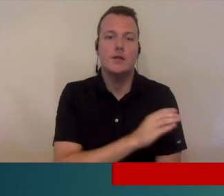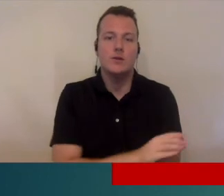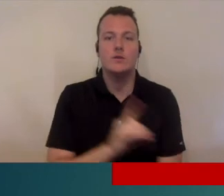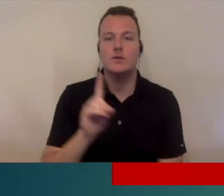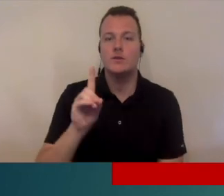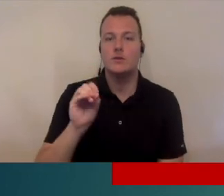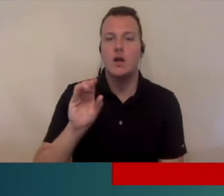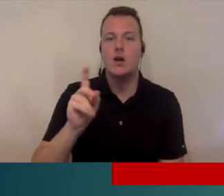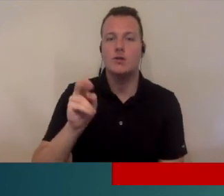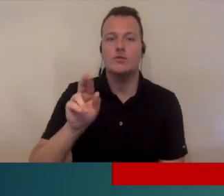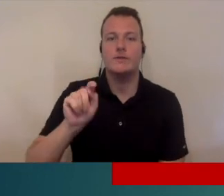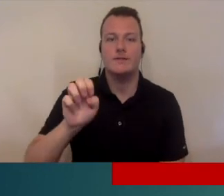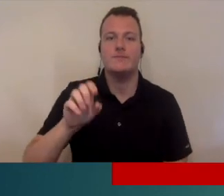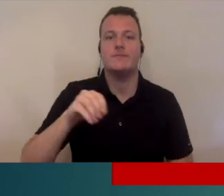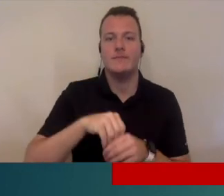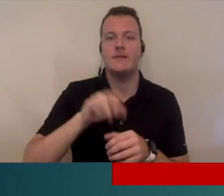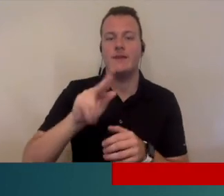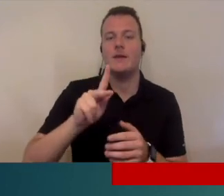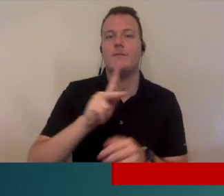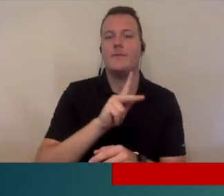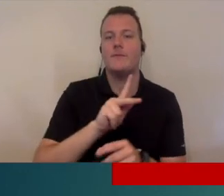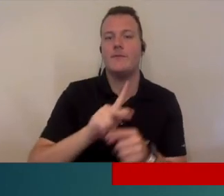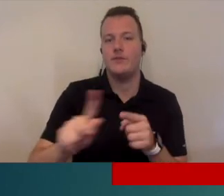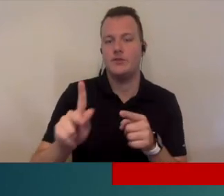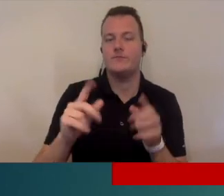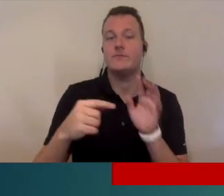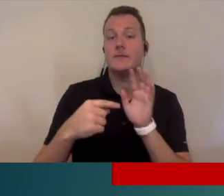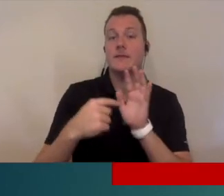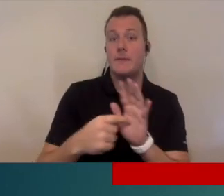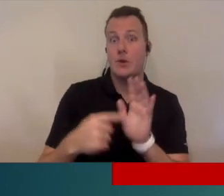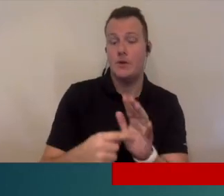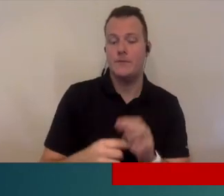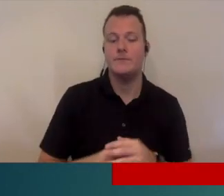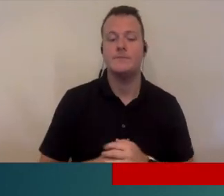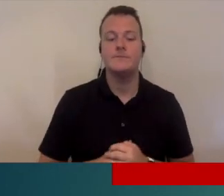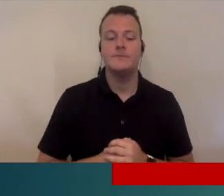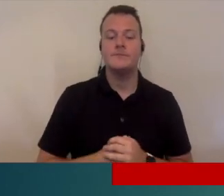That's starting out within the profession so for example, when I was